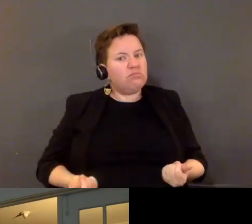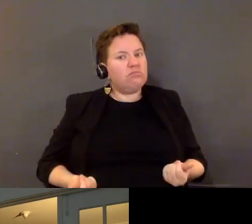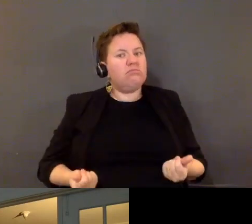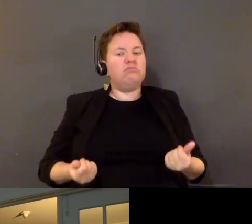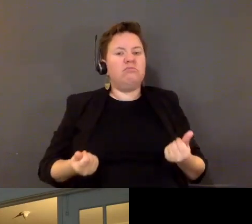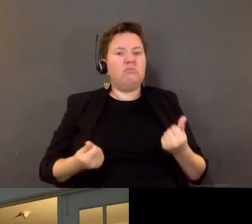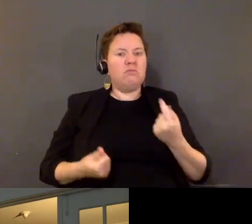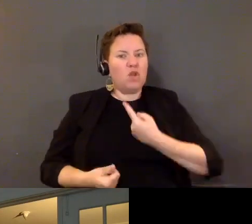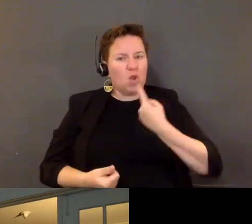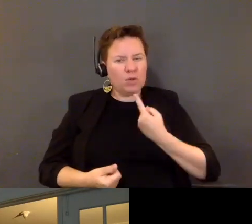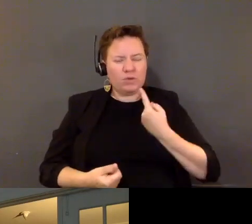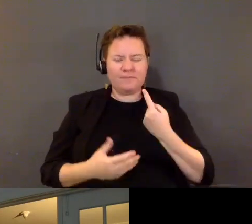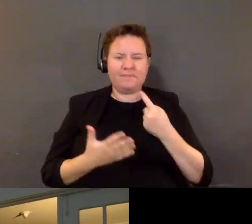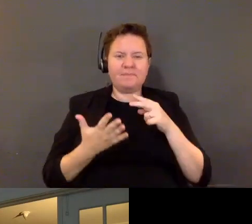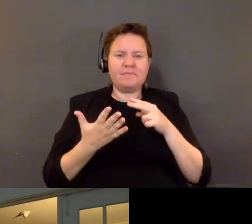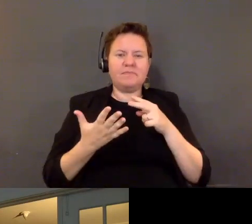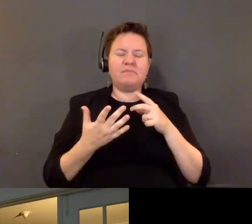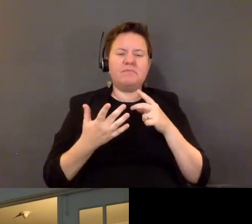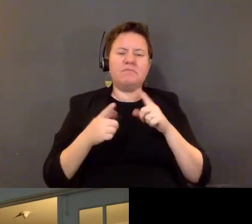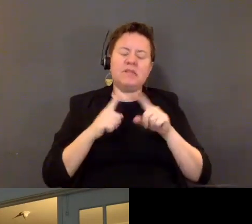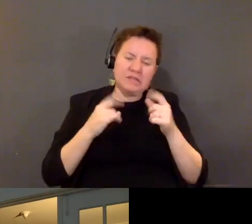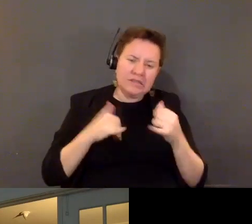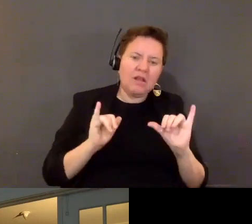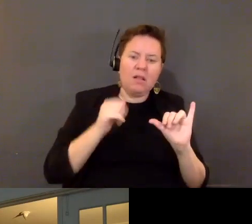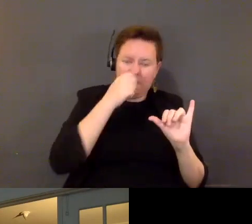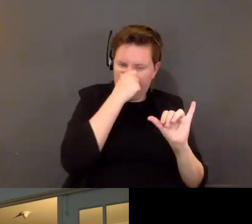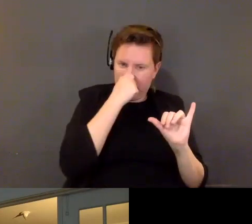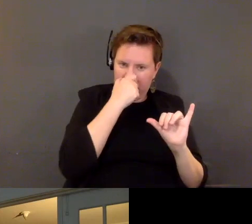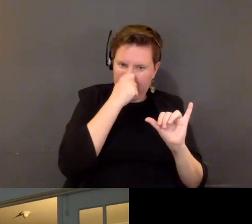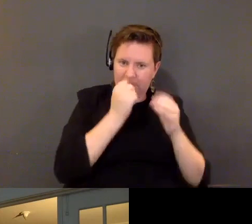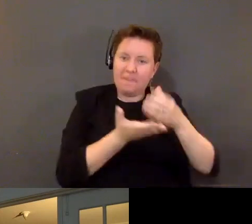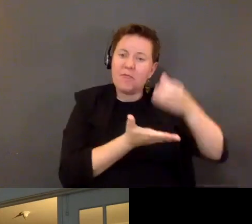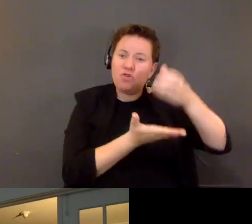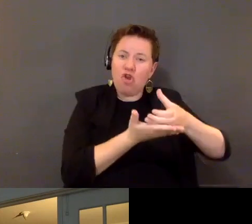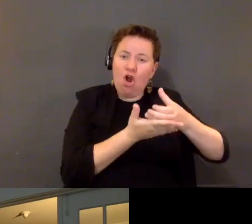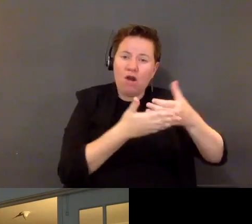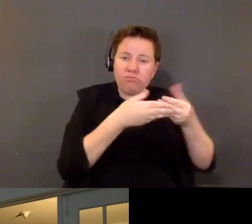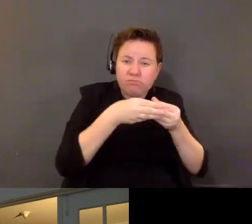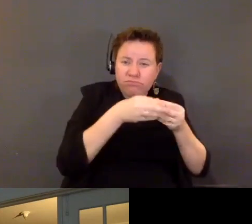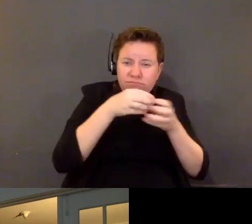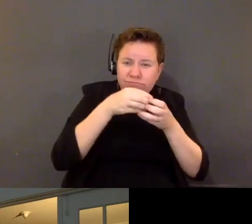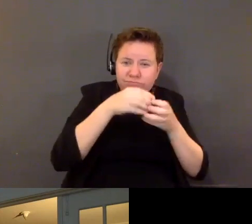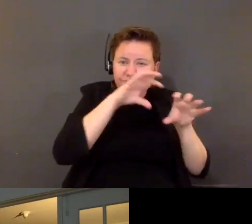pardoned me and yet and yet the jar children relieved me of a loneliness that i never even